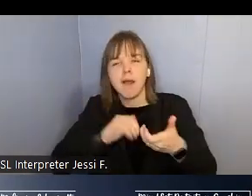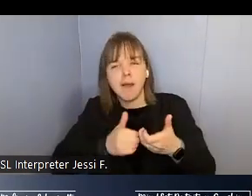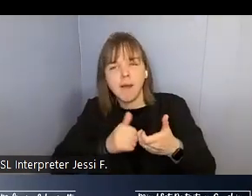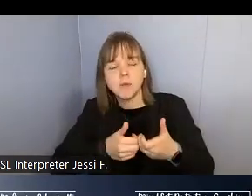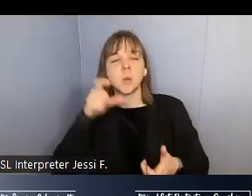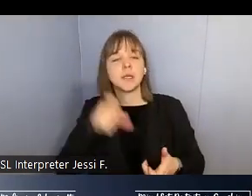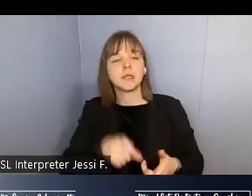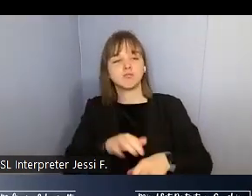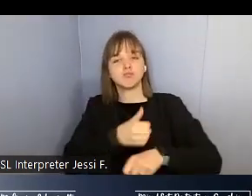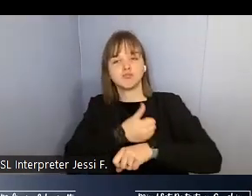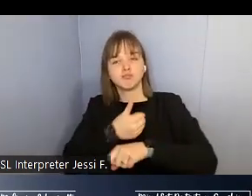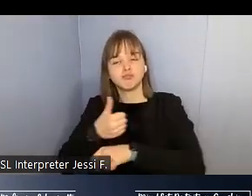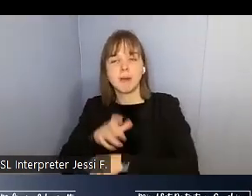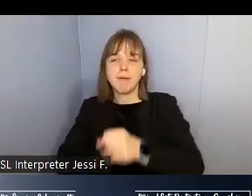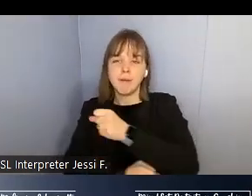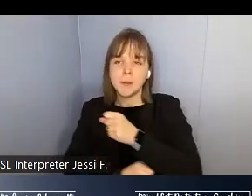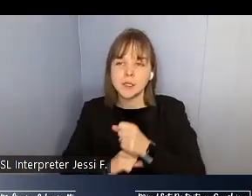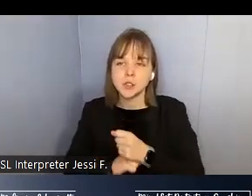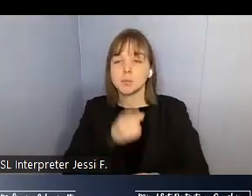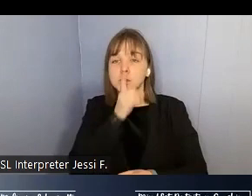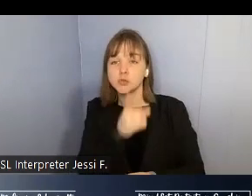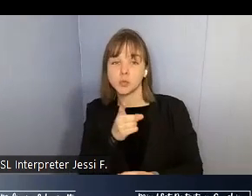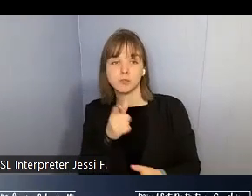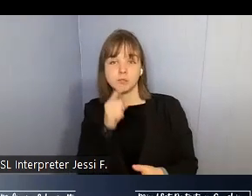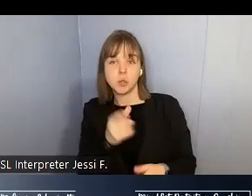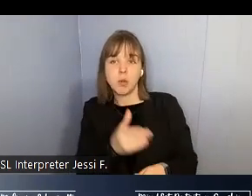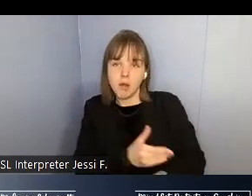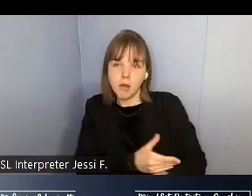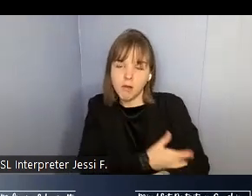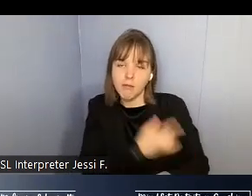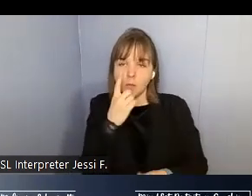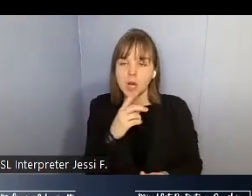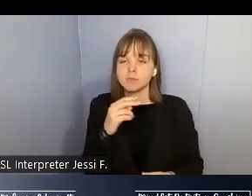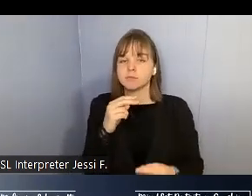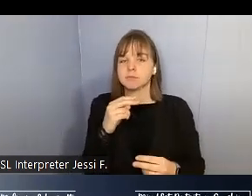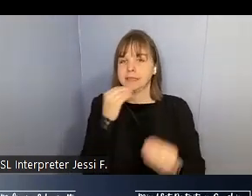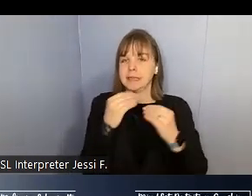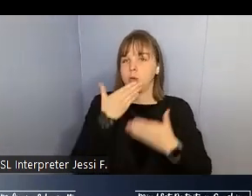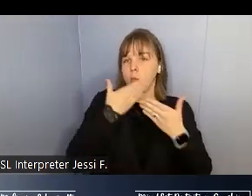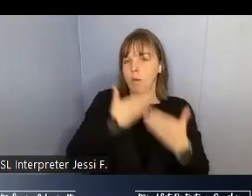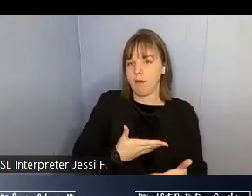that as we start to make progress towards nutrition and wellness, we have that self-awareness so that we